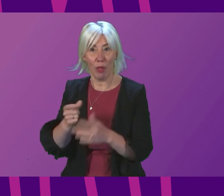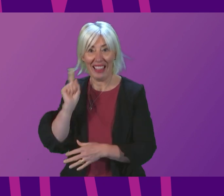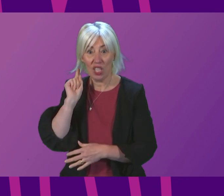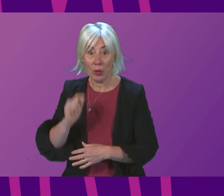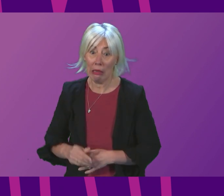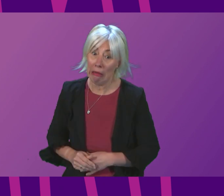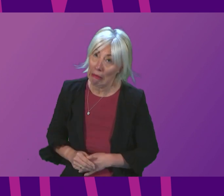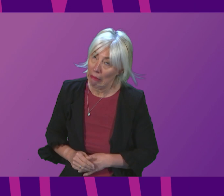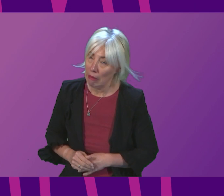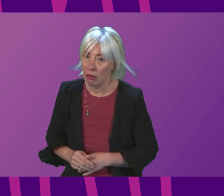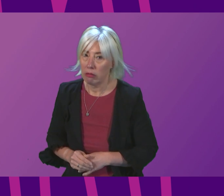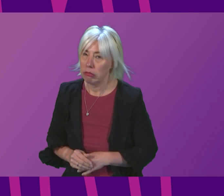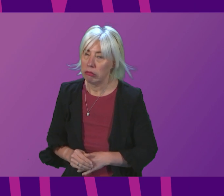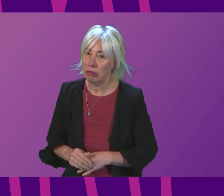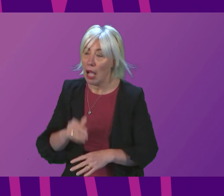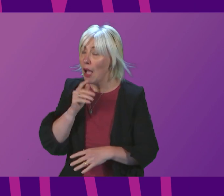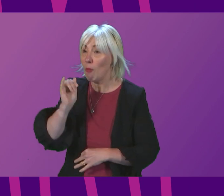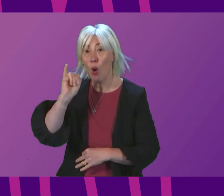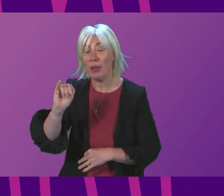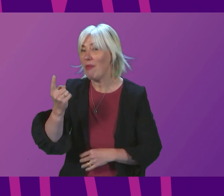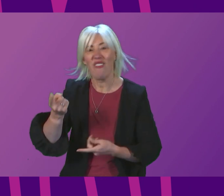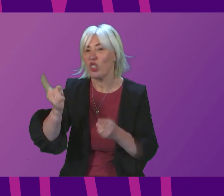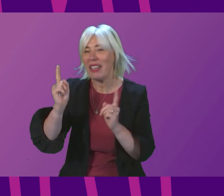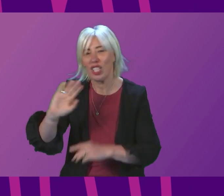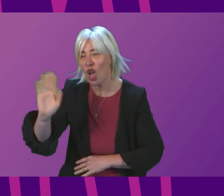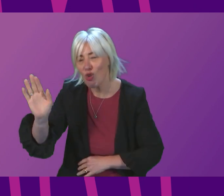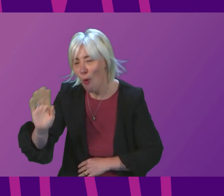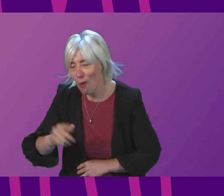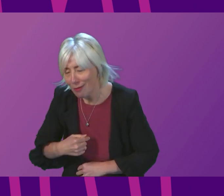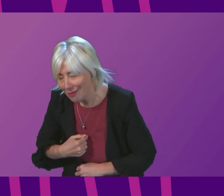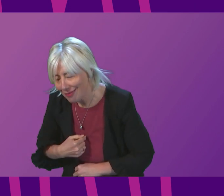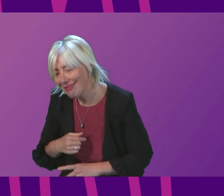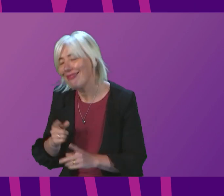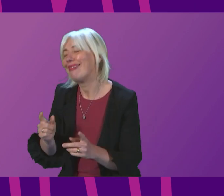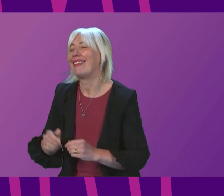I do not directly blame the First Minister for that.